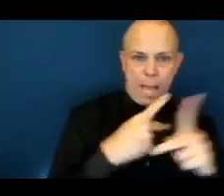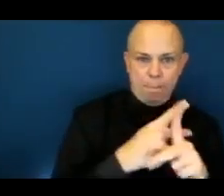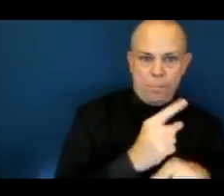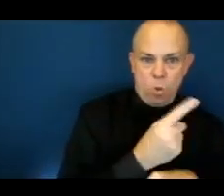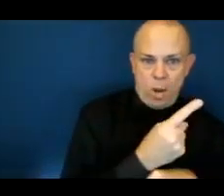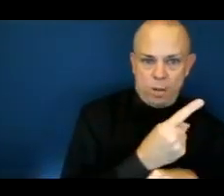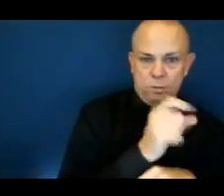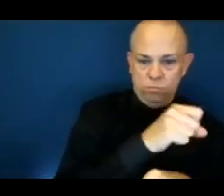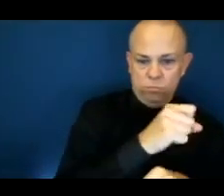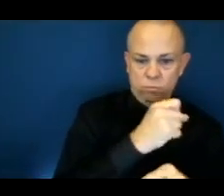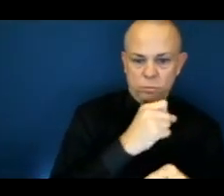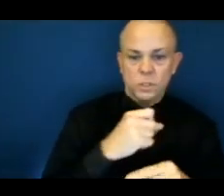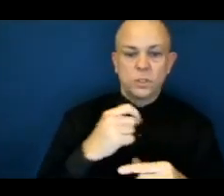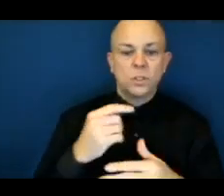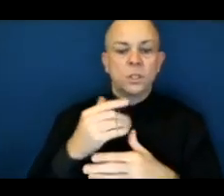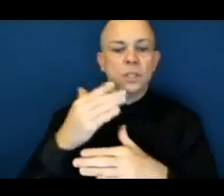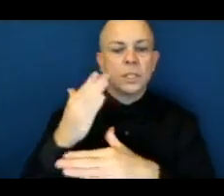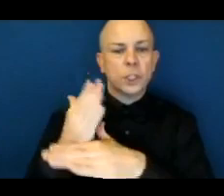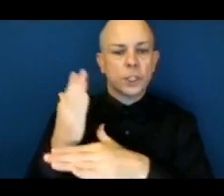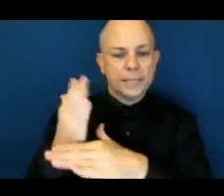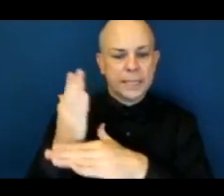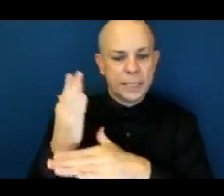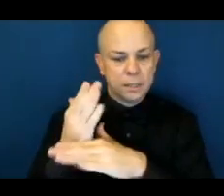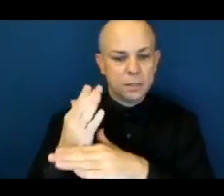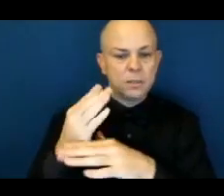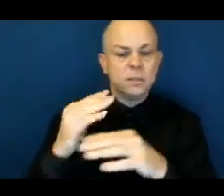the two uh don't ask me why there's not a number one but there's a number two